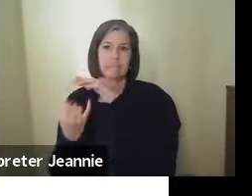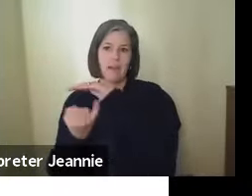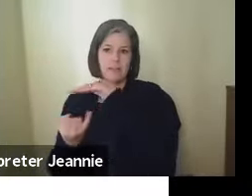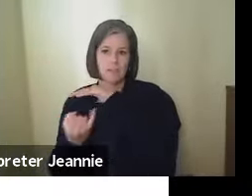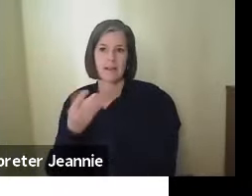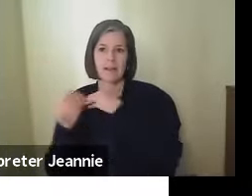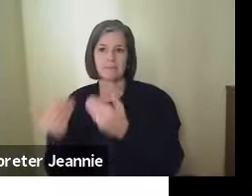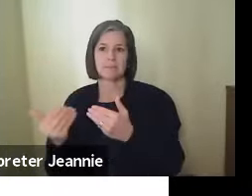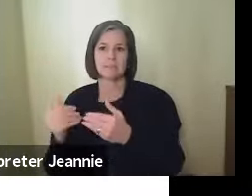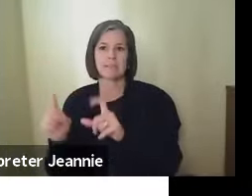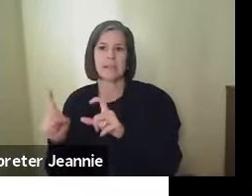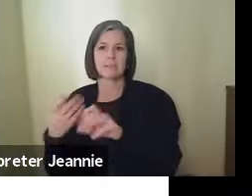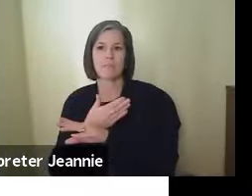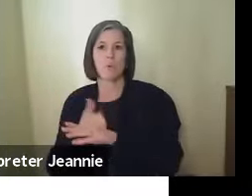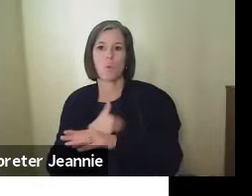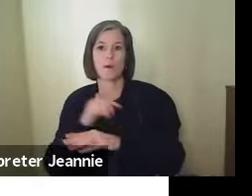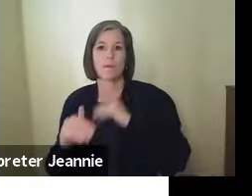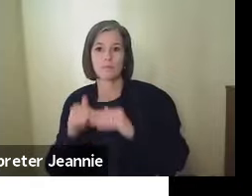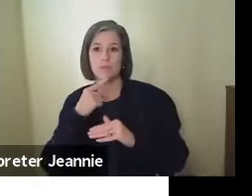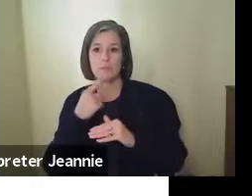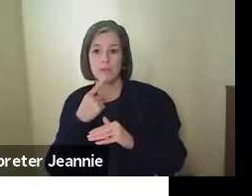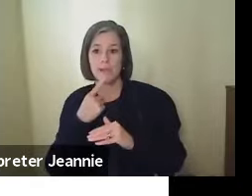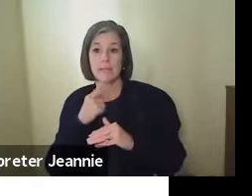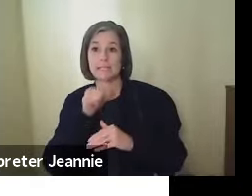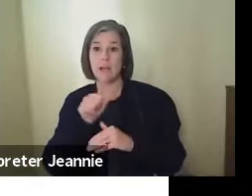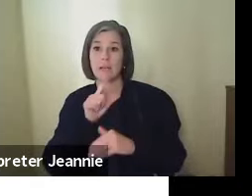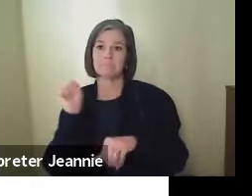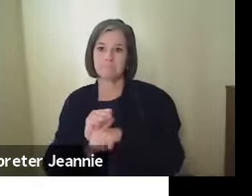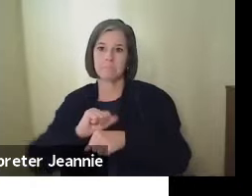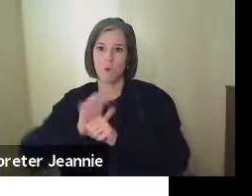before we are comfortable saying that it's not COVID-19 that's causing your symptoms.